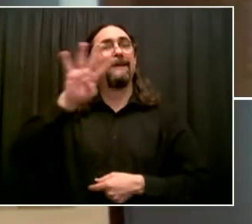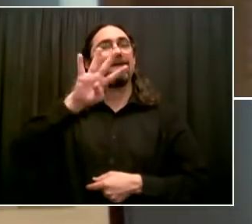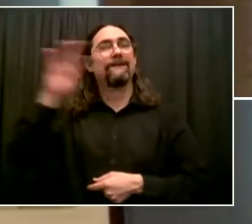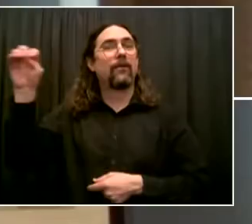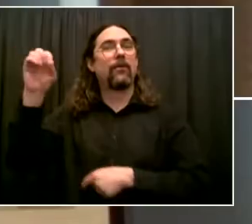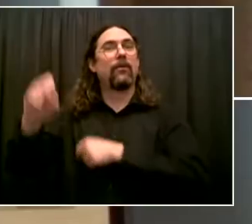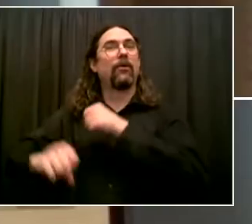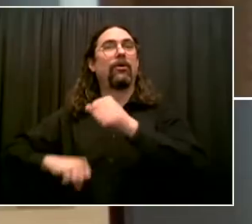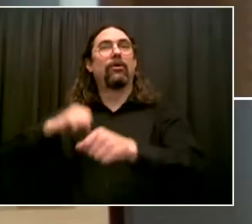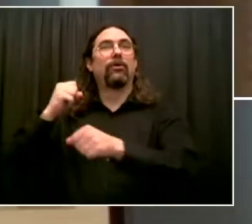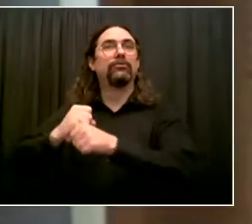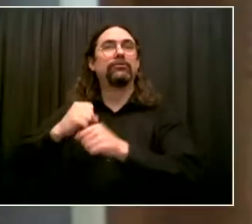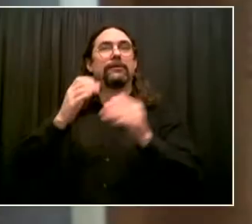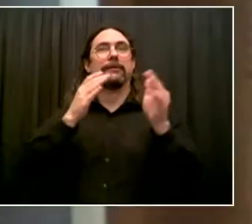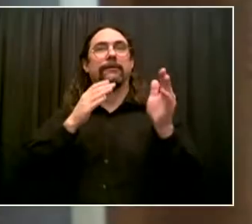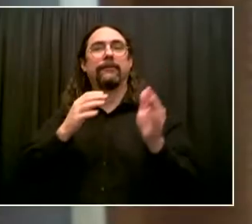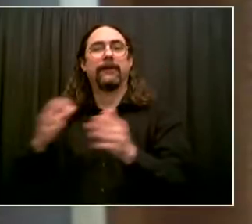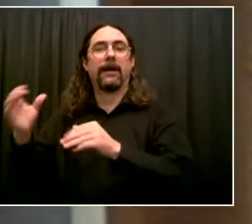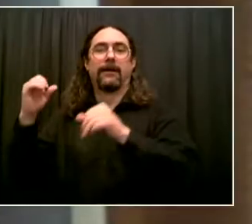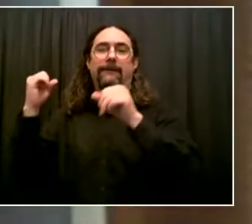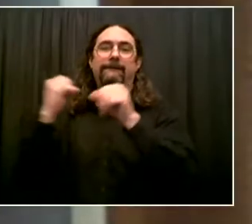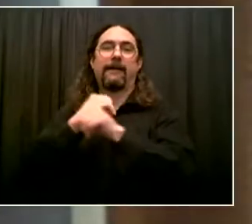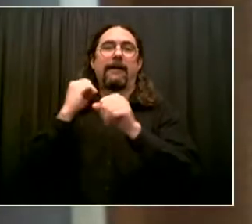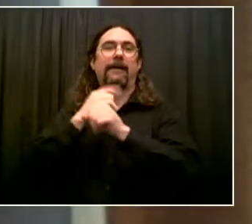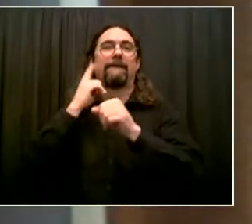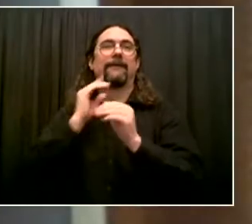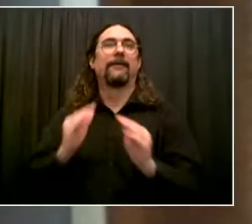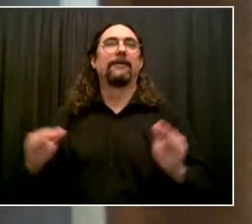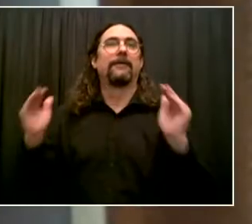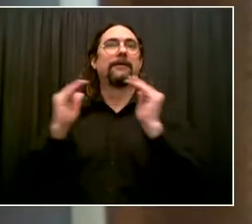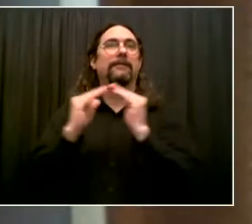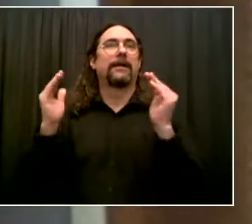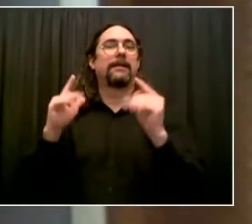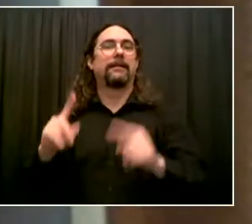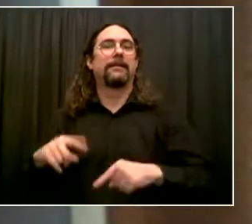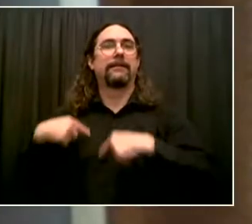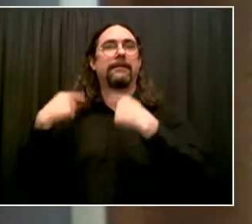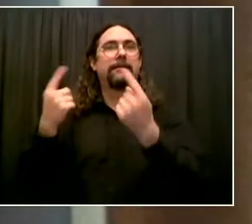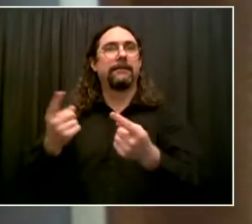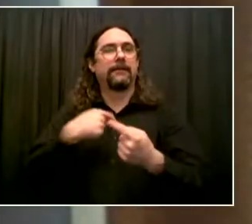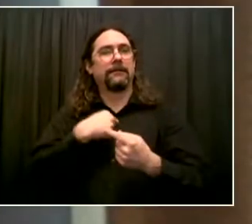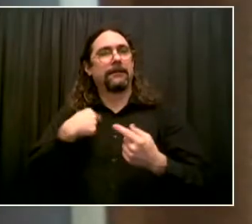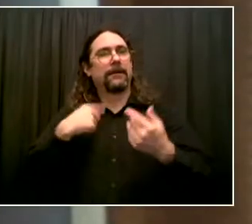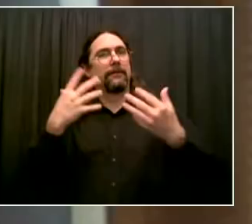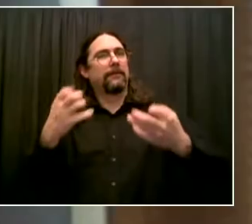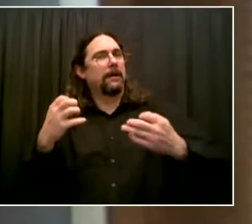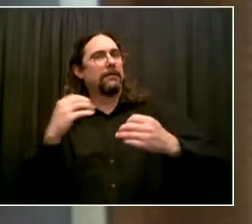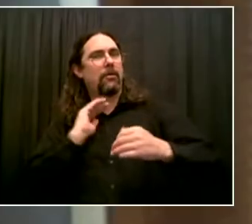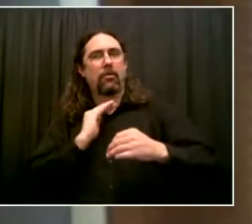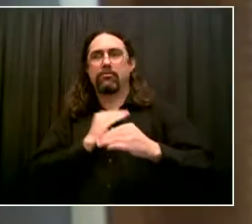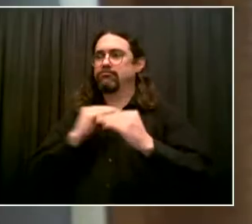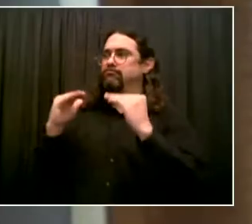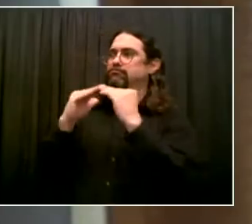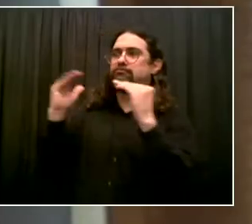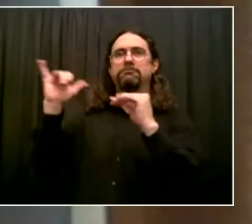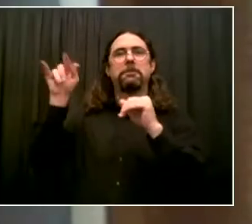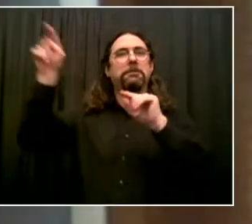FOR FORT YEARS AS THE CONGRESSMAN HAS SAID SPECIFIC ORGANIZATIONSHA VE FOUGHT FOR